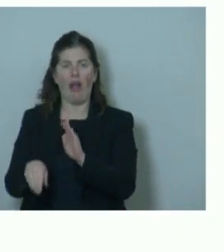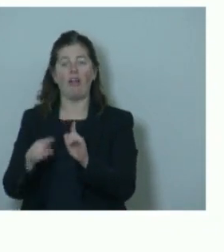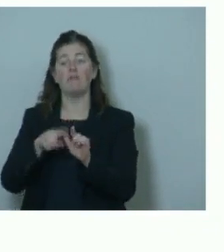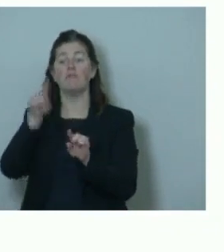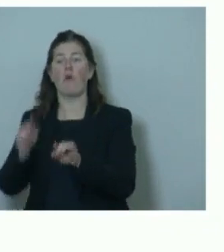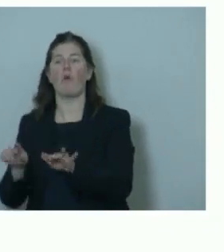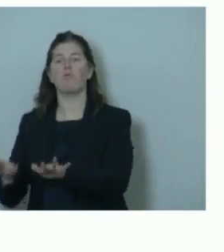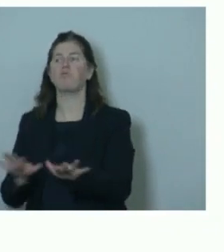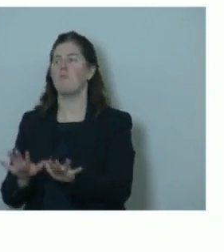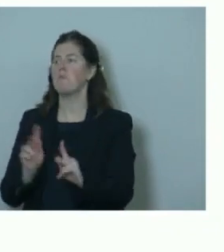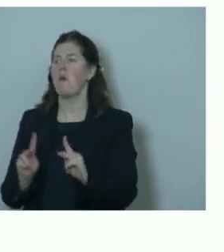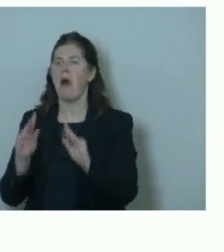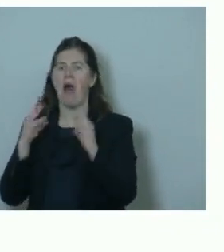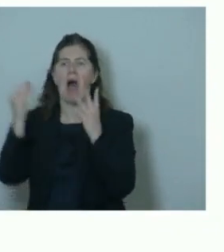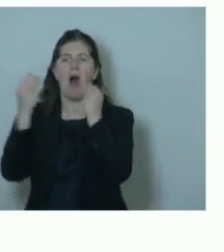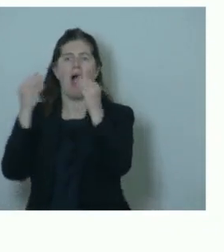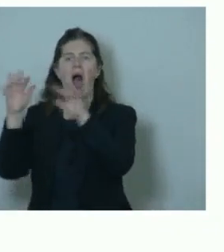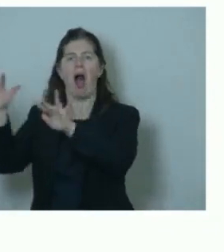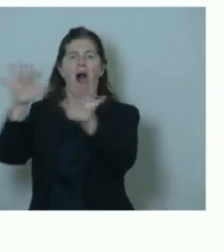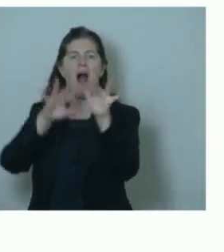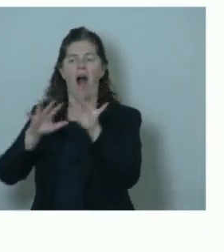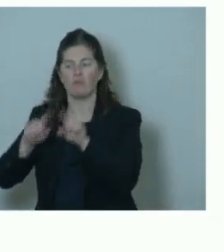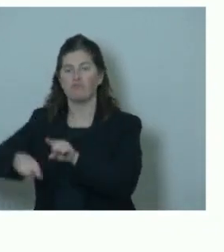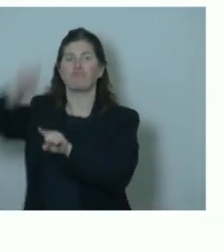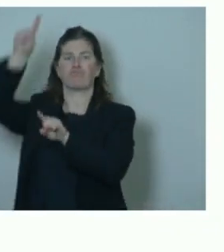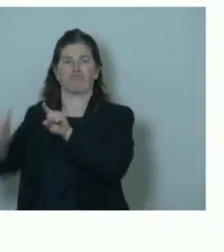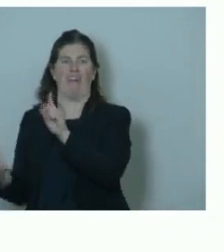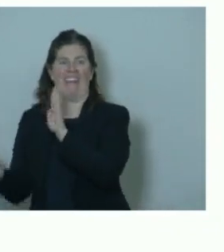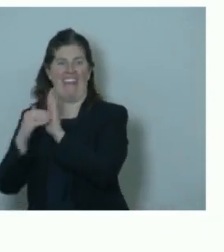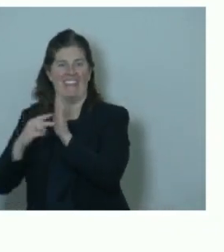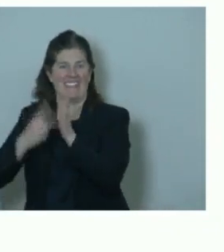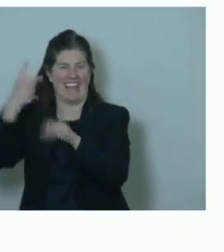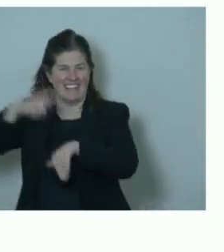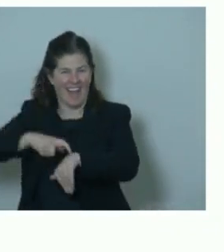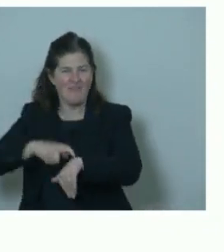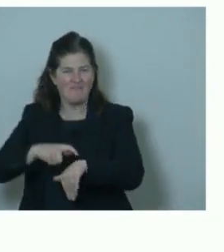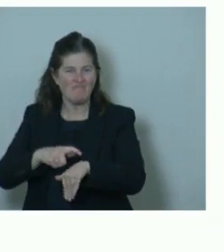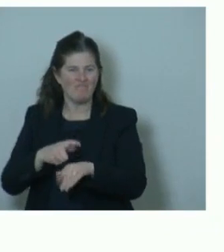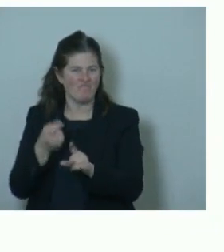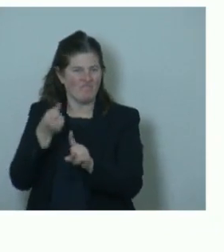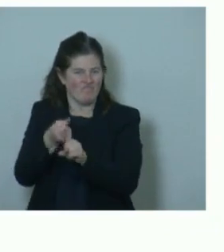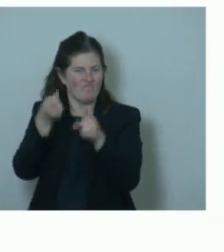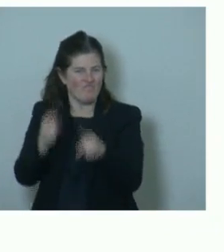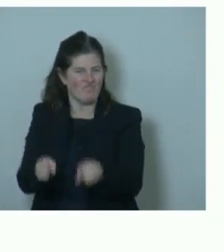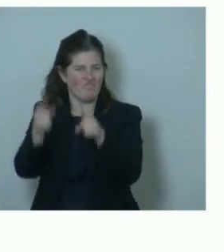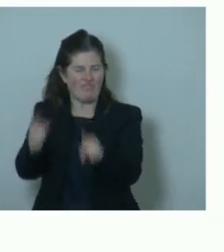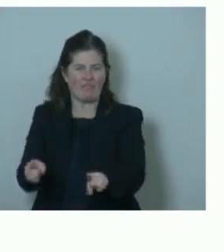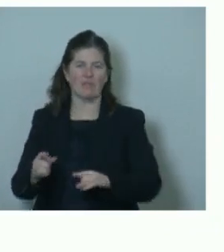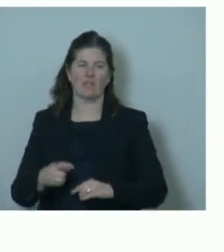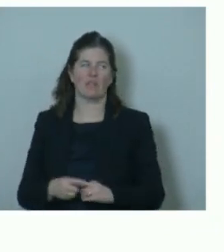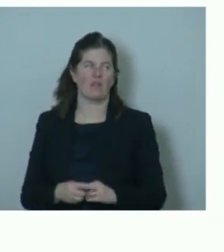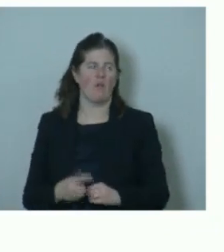YOU SEE THE EXACT SAME THING. A BIG SPIKE THAT CAME BACK DOWN AND THEN RELAXATION.